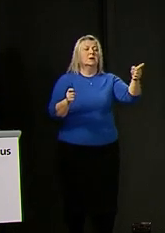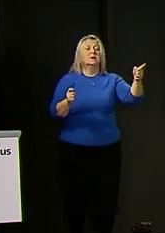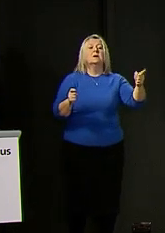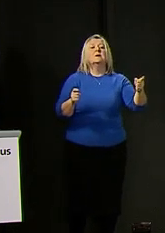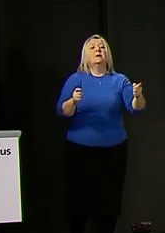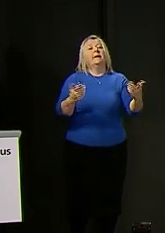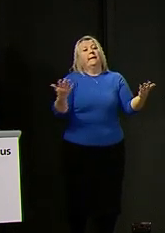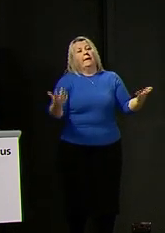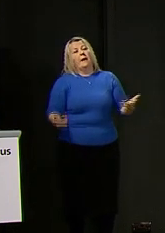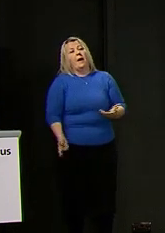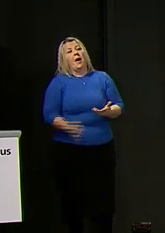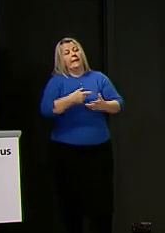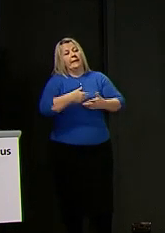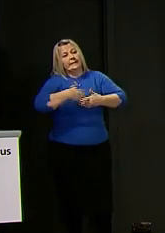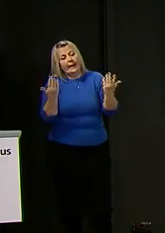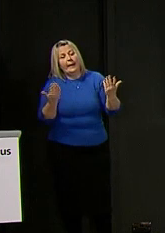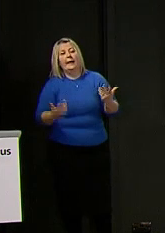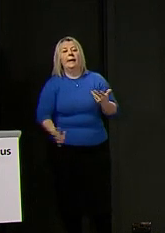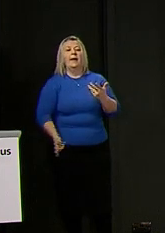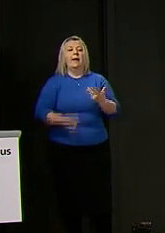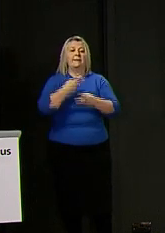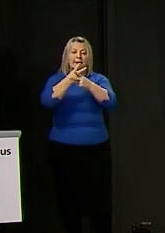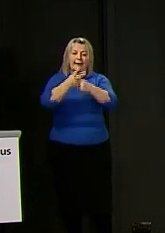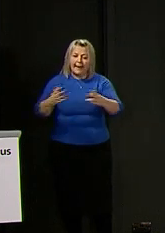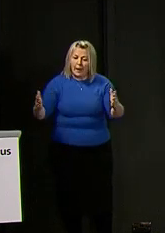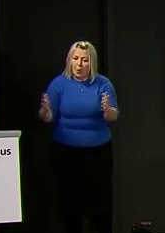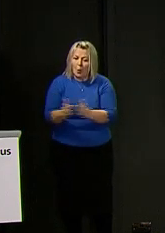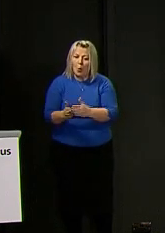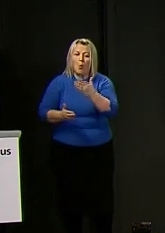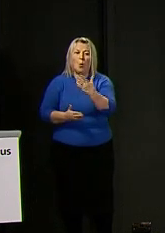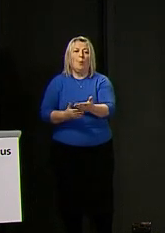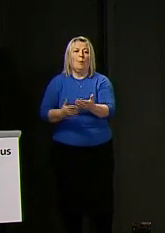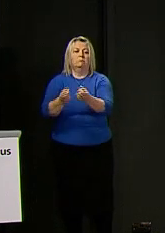we hear 15 residents have died in Crosslets care home in Dumbarton and